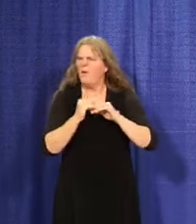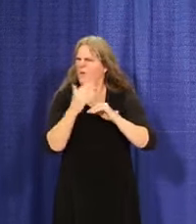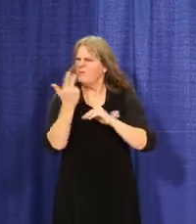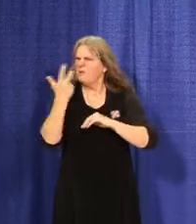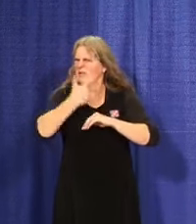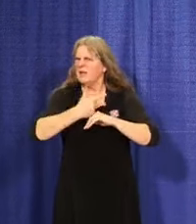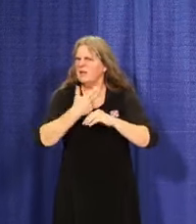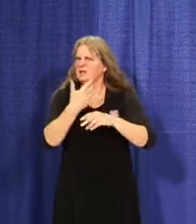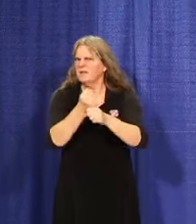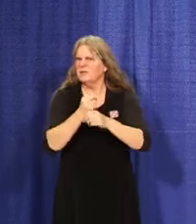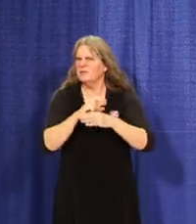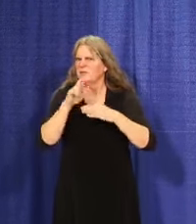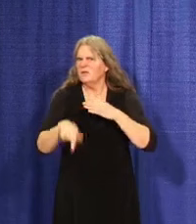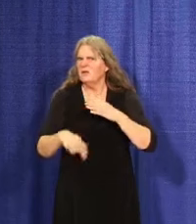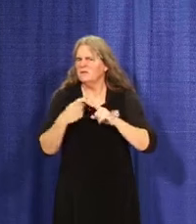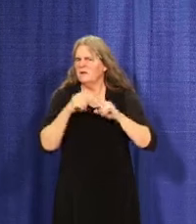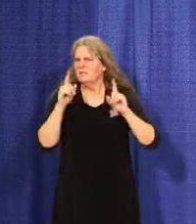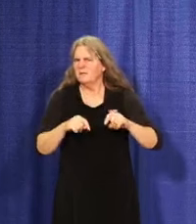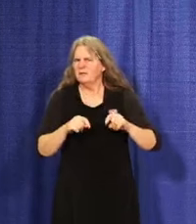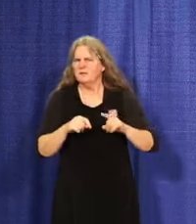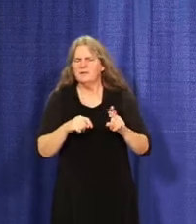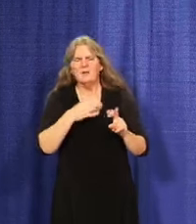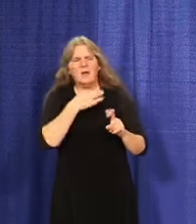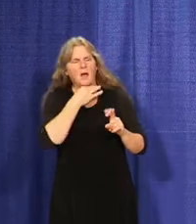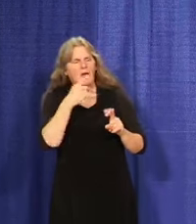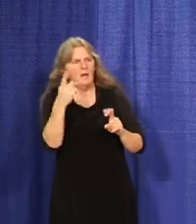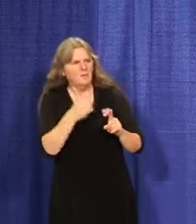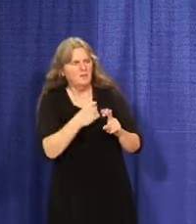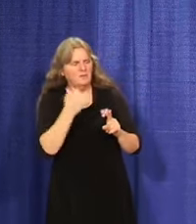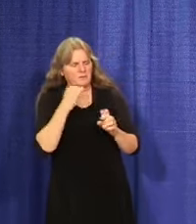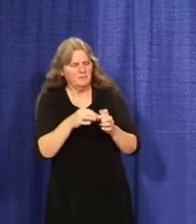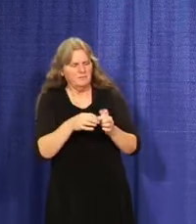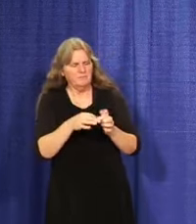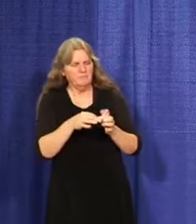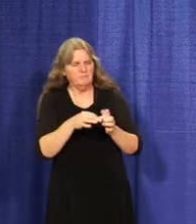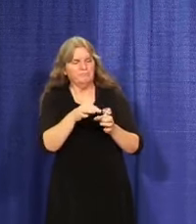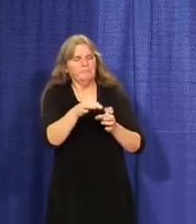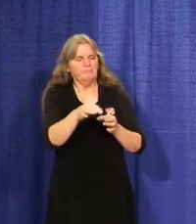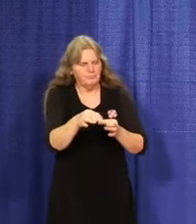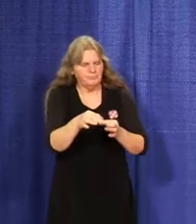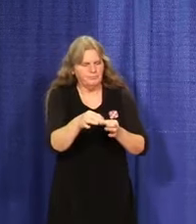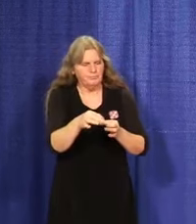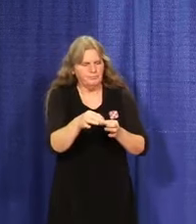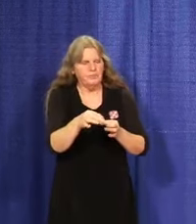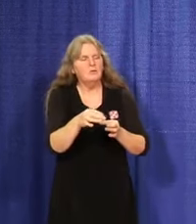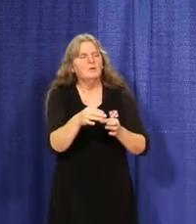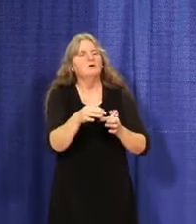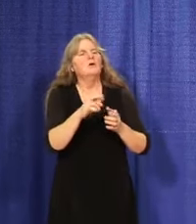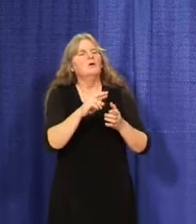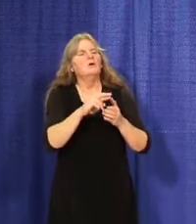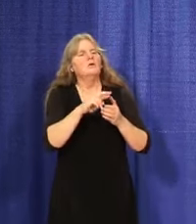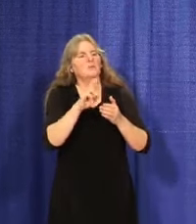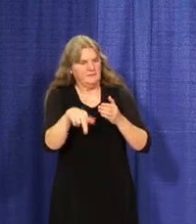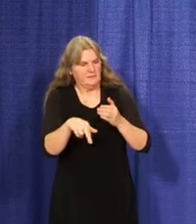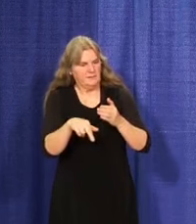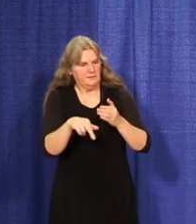If there is a delayed, and I know it is not your responsibility but if it is a backup in BC, I think people were under the assumption that